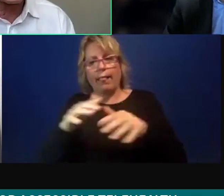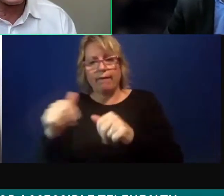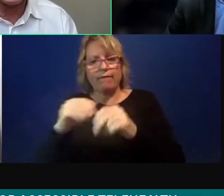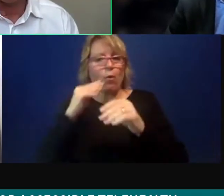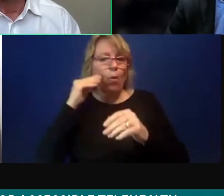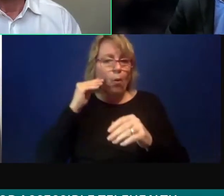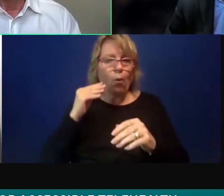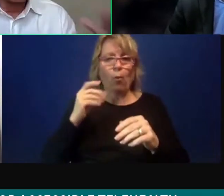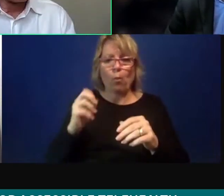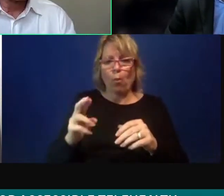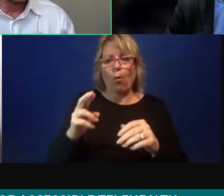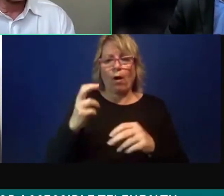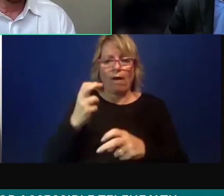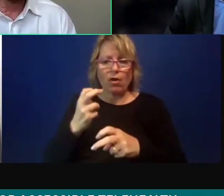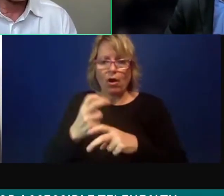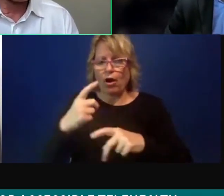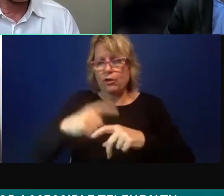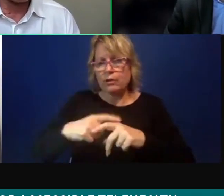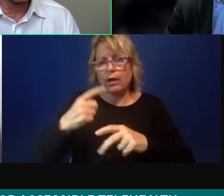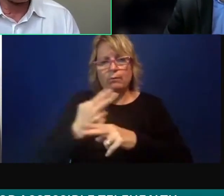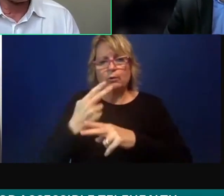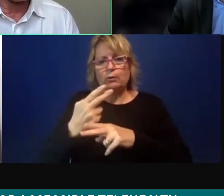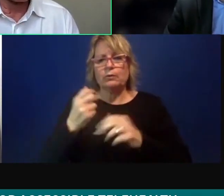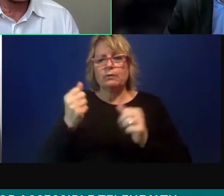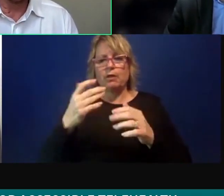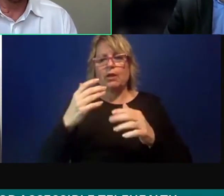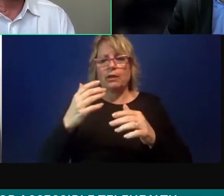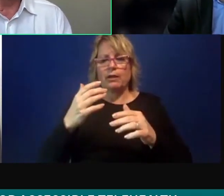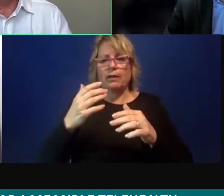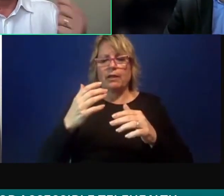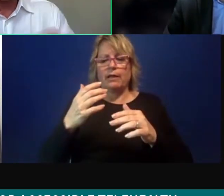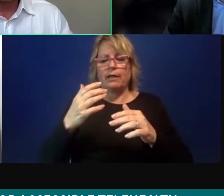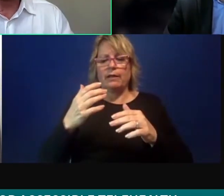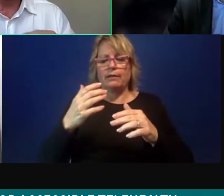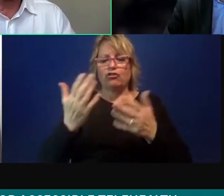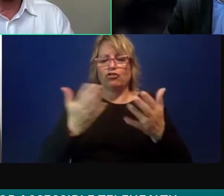actually utilizing a lot of services that are available physically. And if they have trouble